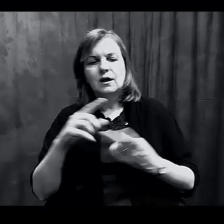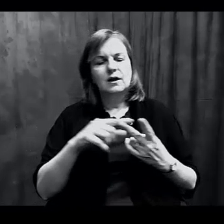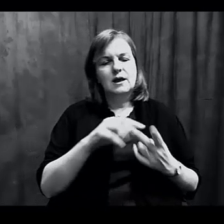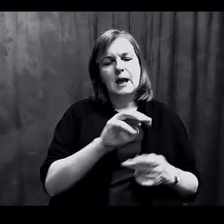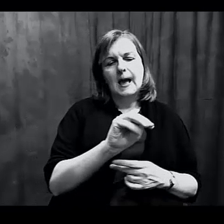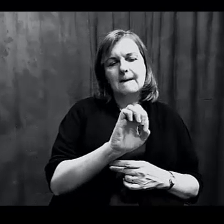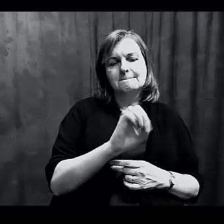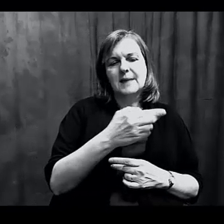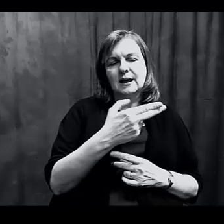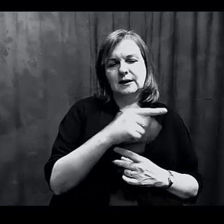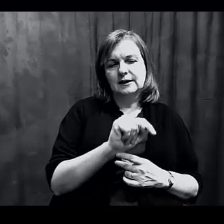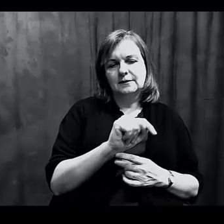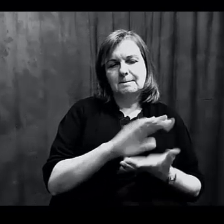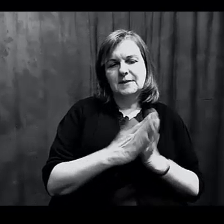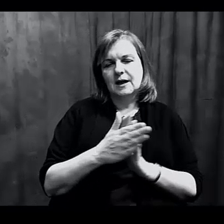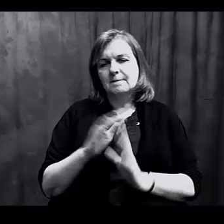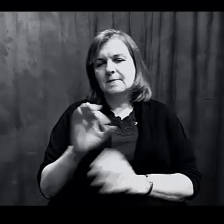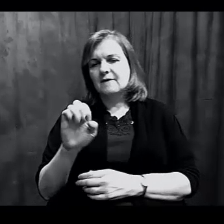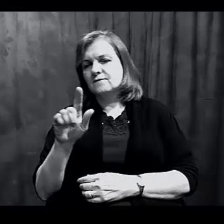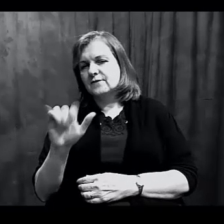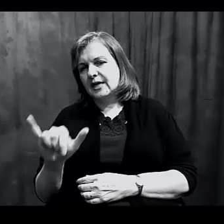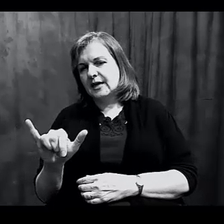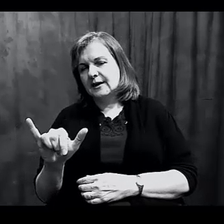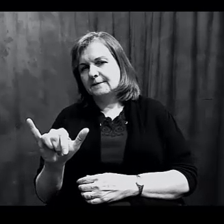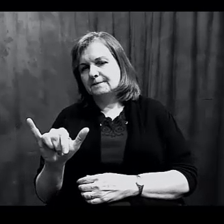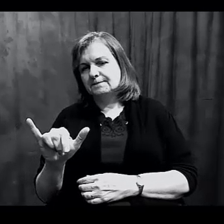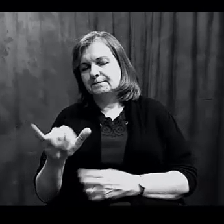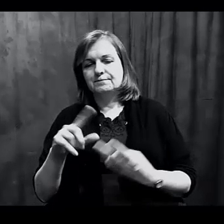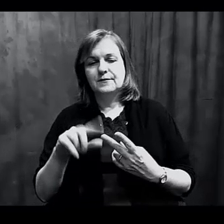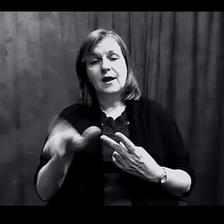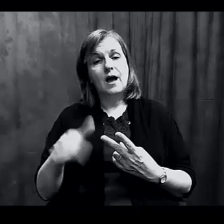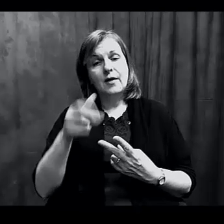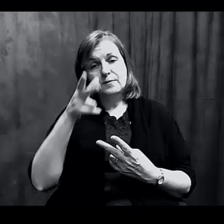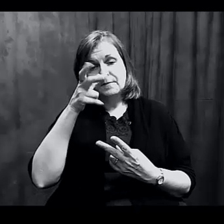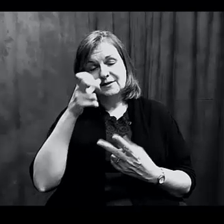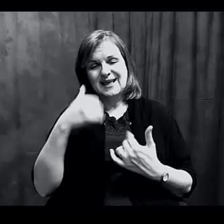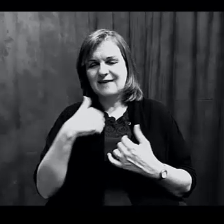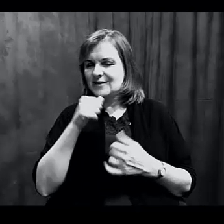the maggot that turns into a fly all of these sorts of things -- others will go through some